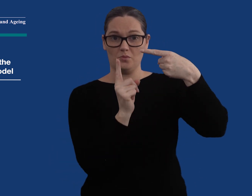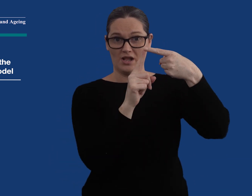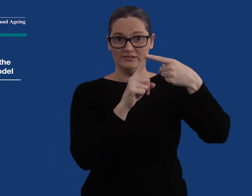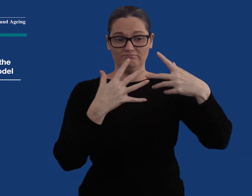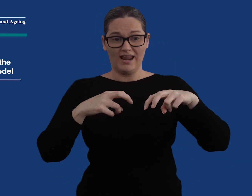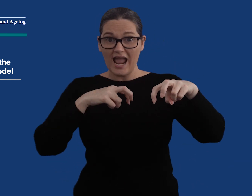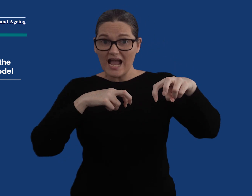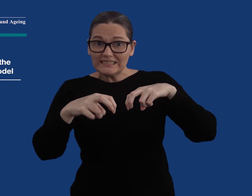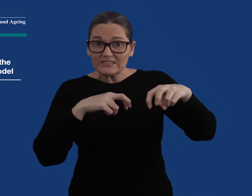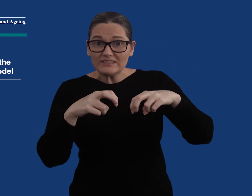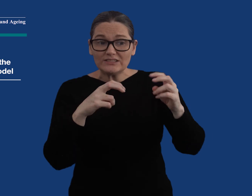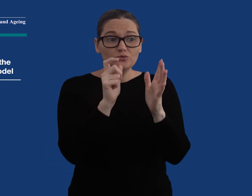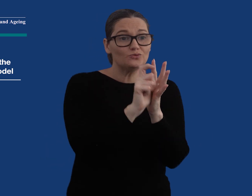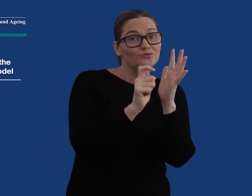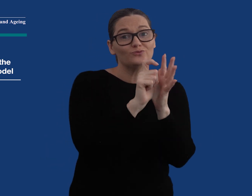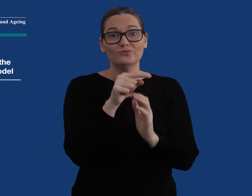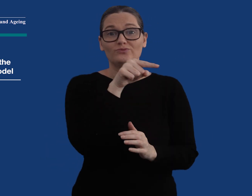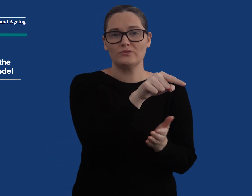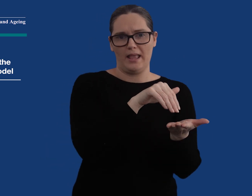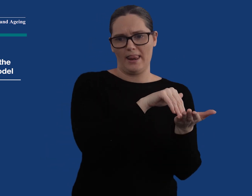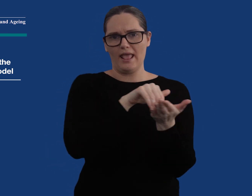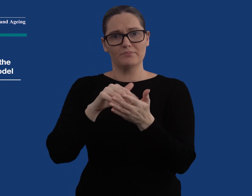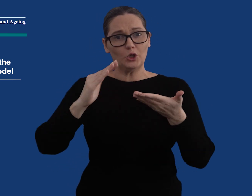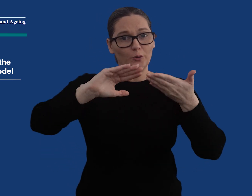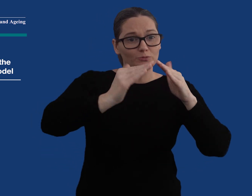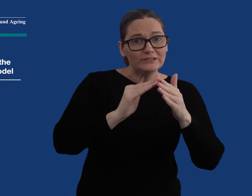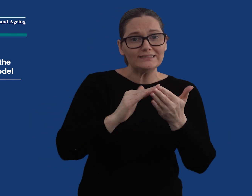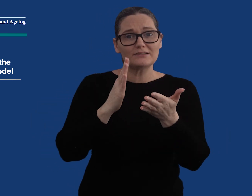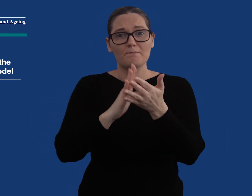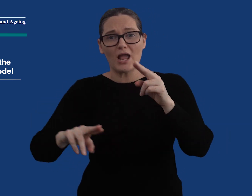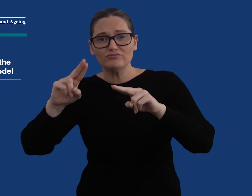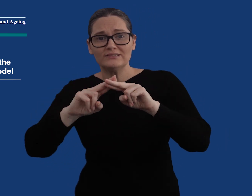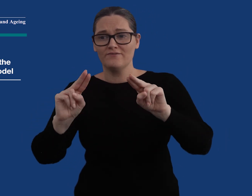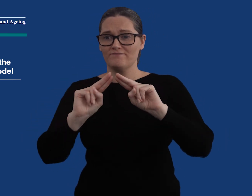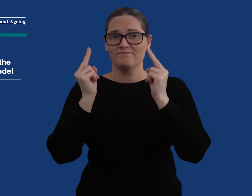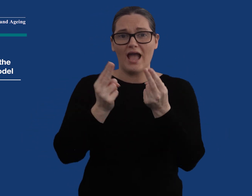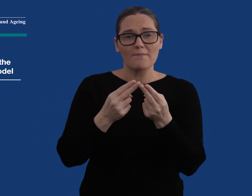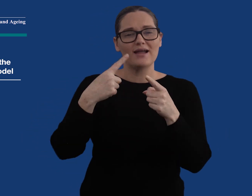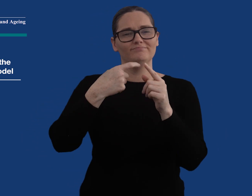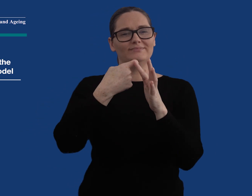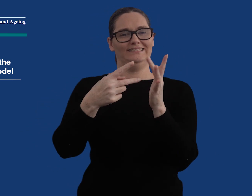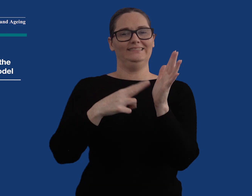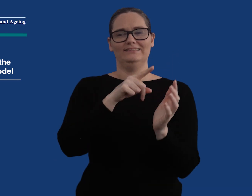• Activities that support greater community, parent, family and kin